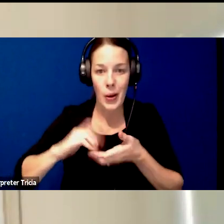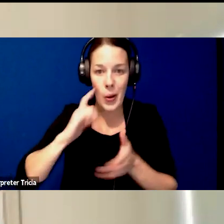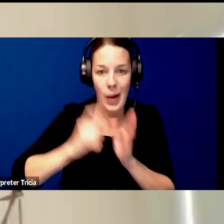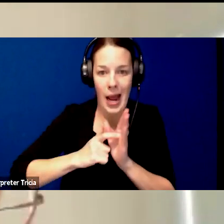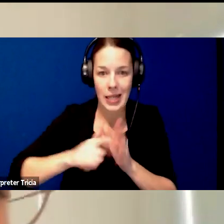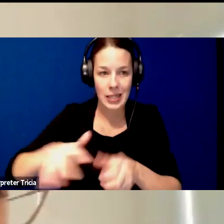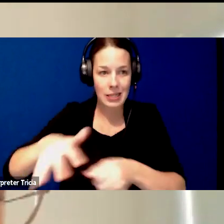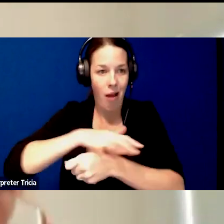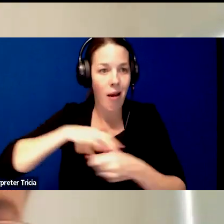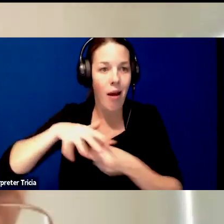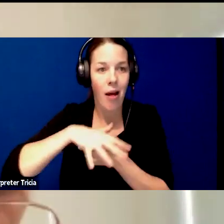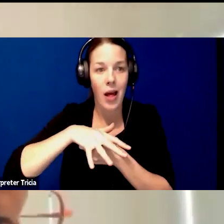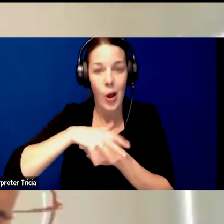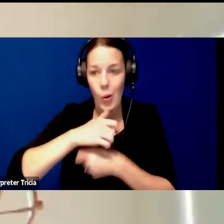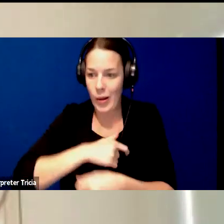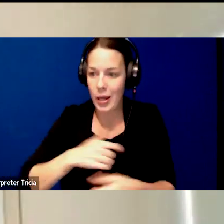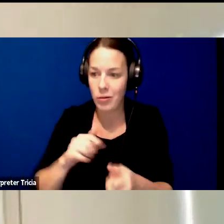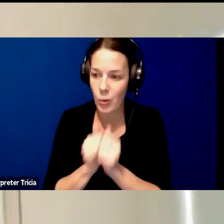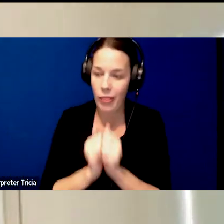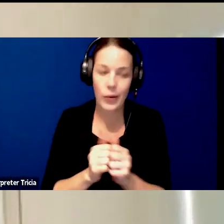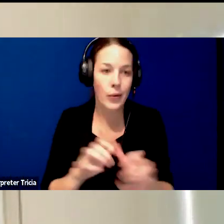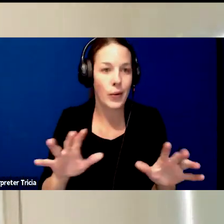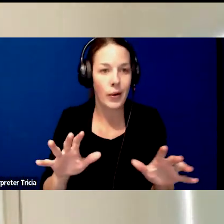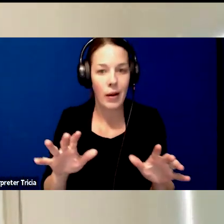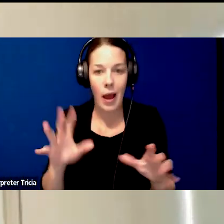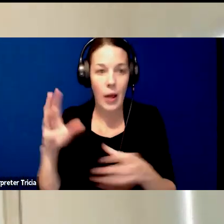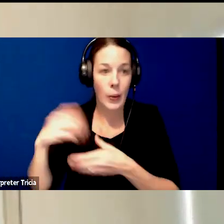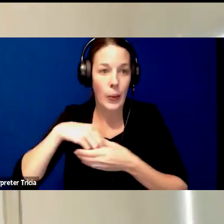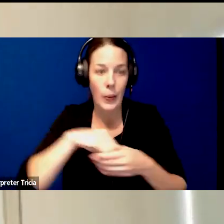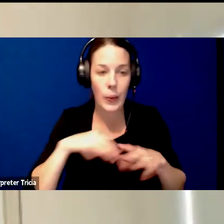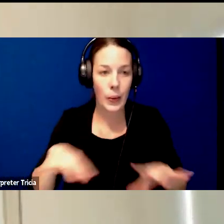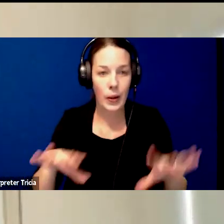region in which we exist and the players they're in and their histories.